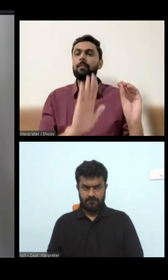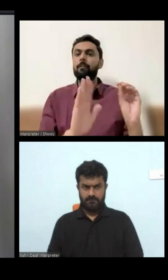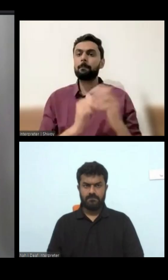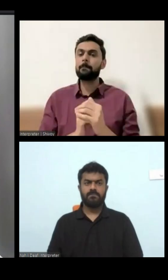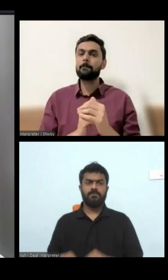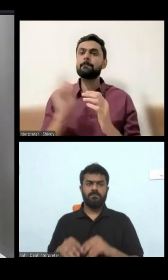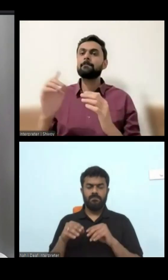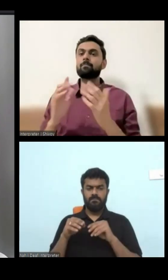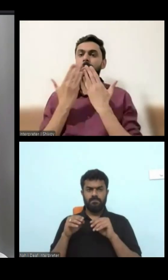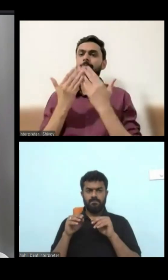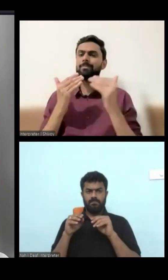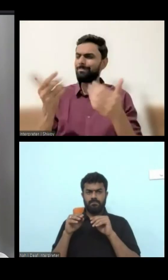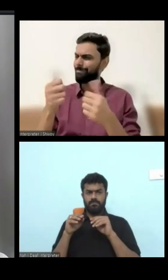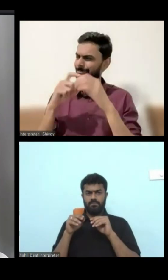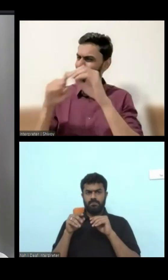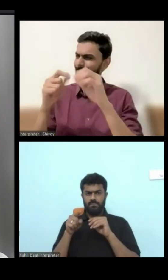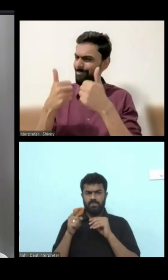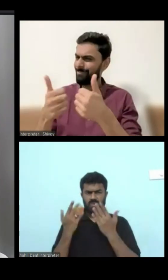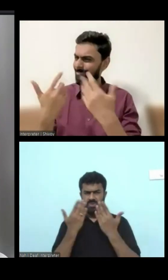I hope that answers your question, Ashutosh. Yes.